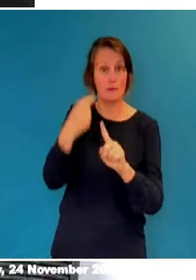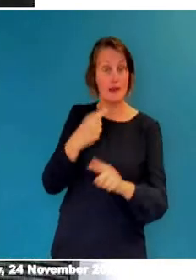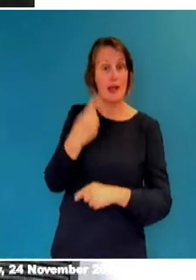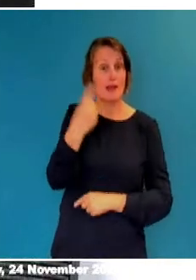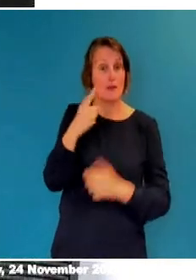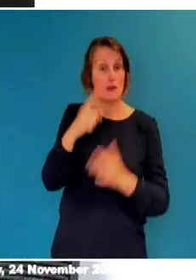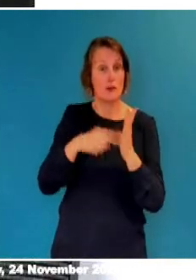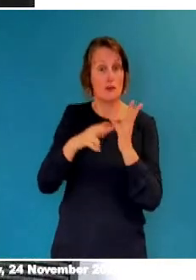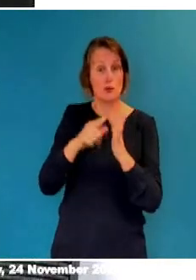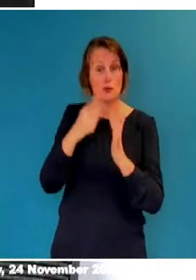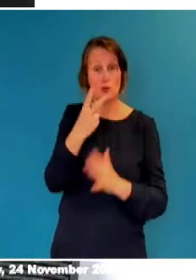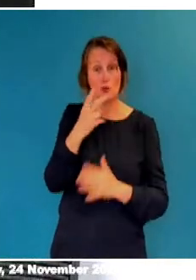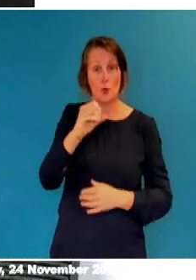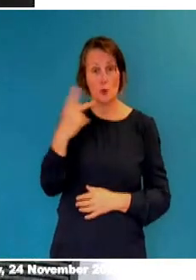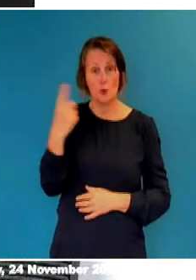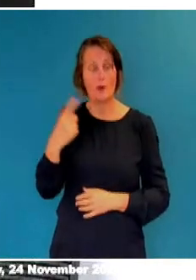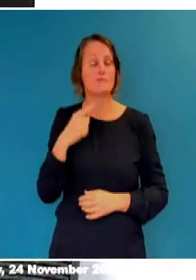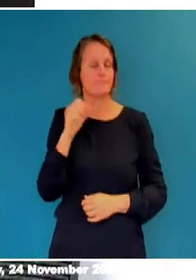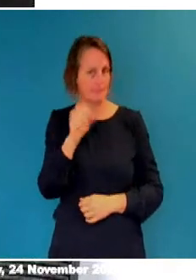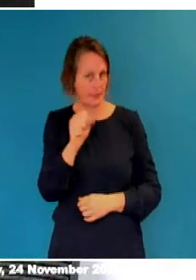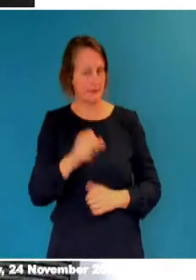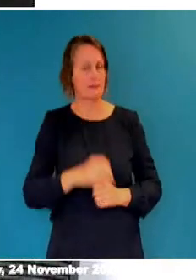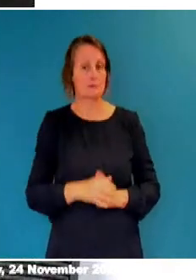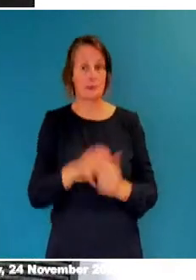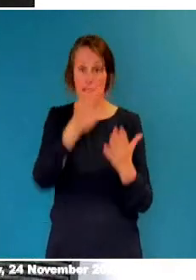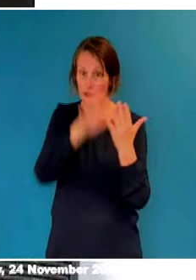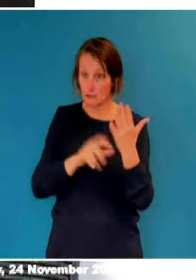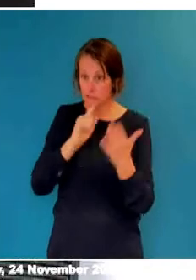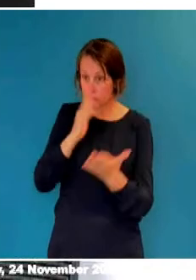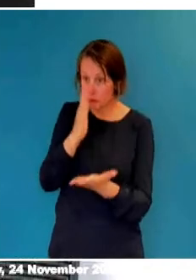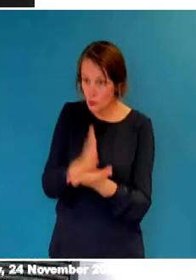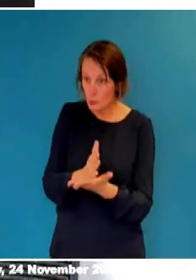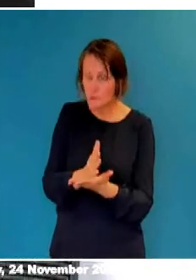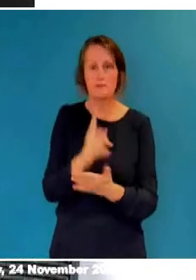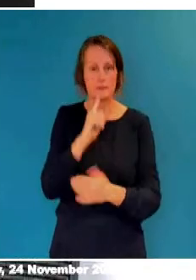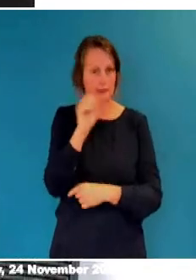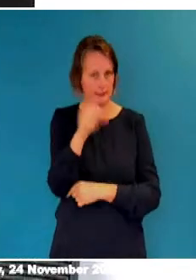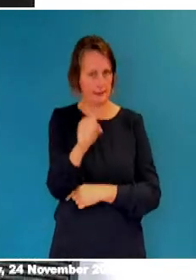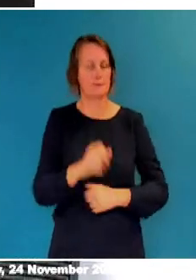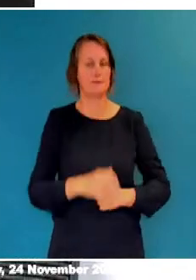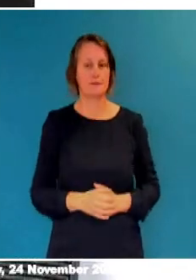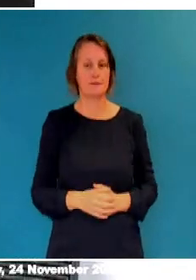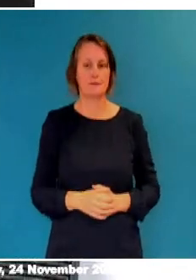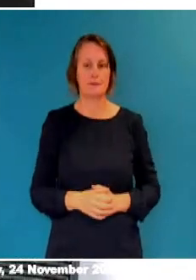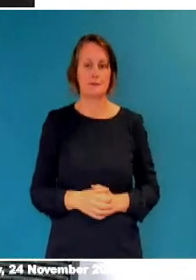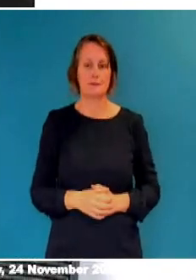Yes. MS DOWSETT: That statement is true and correct? That's correct.